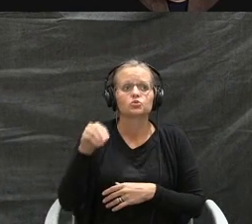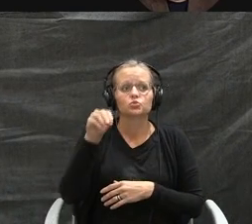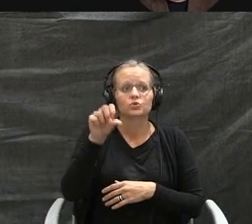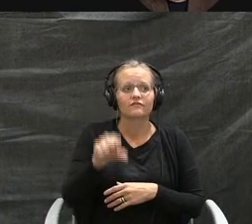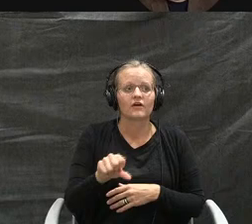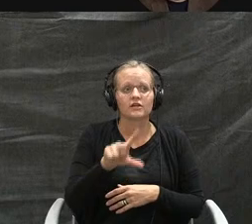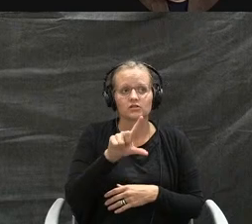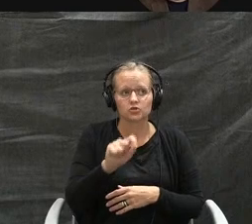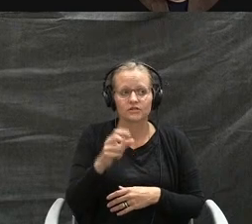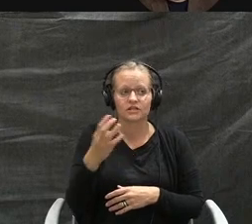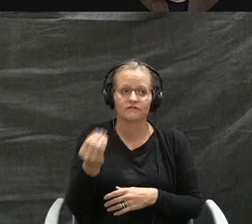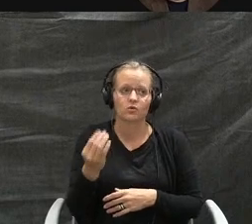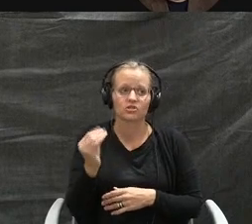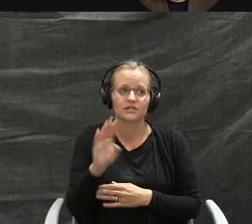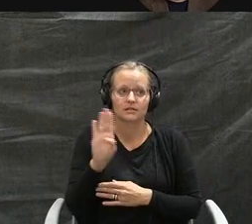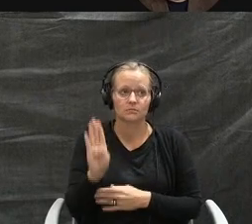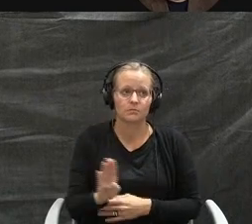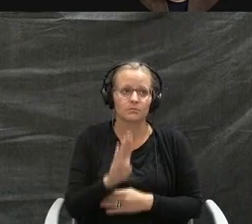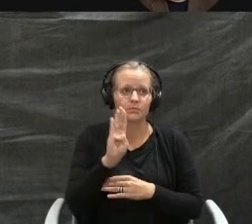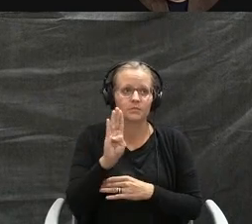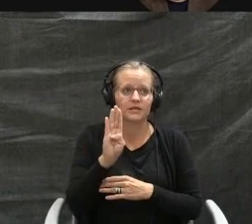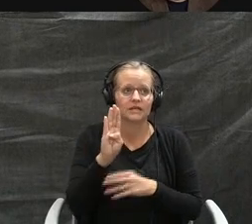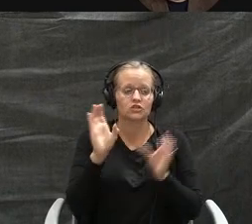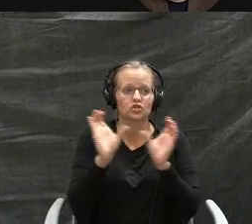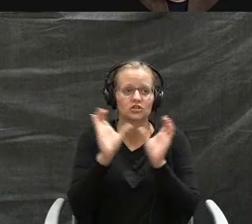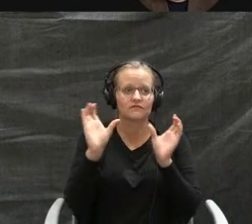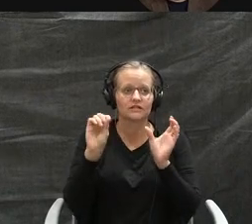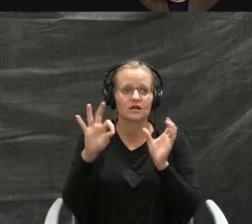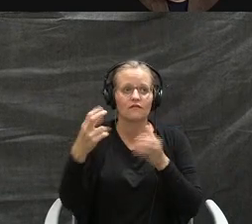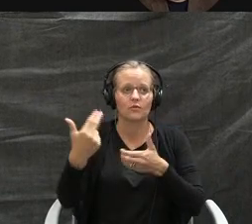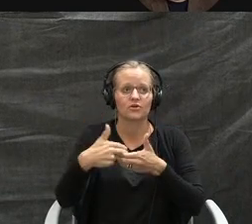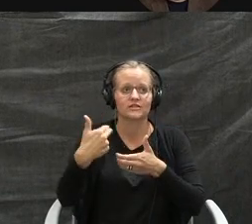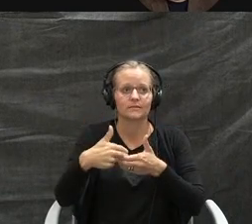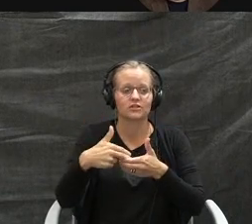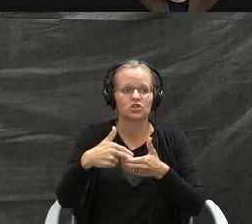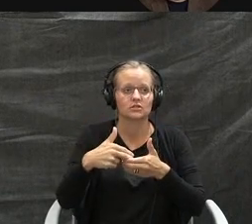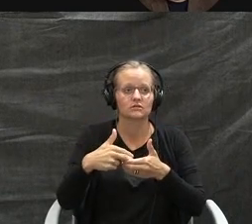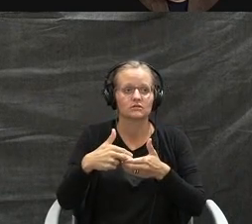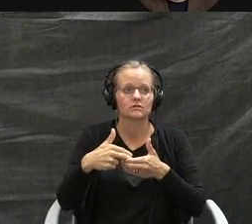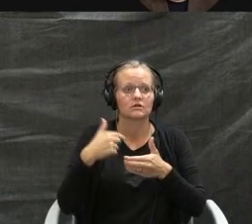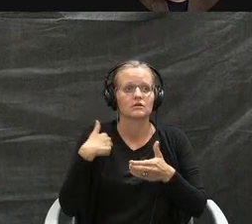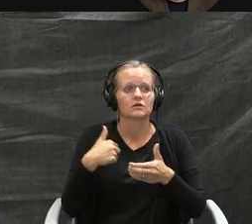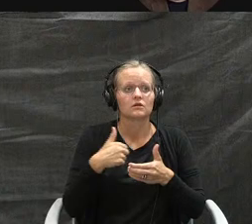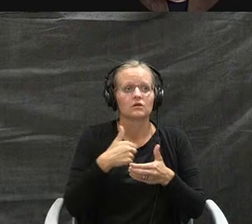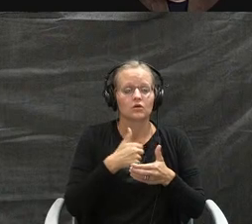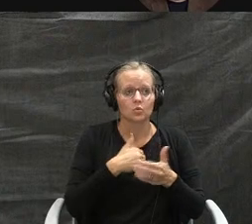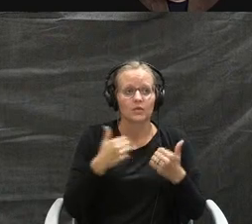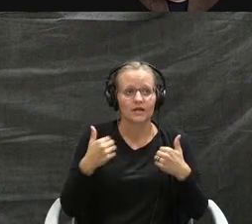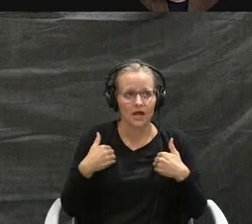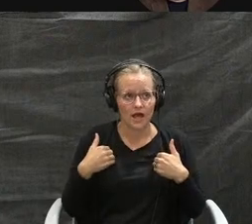B certificates of participation's. They were initially issued to as one tranche of two to pay for all